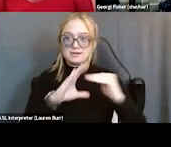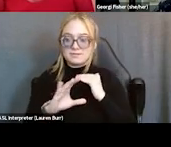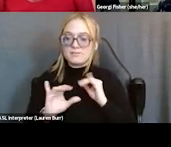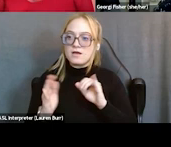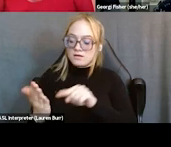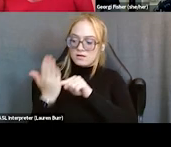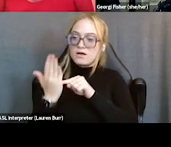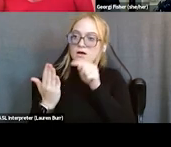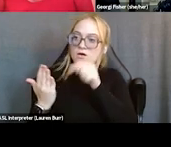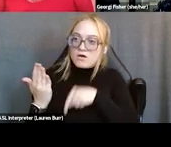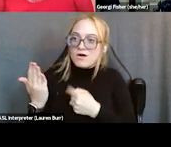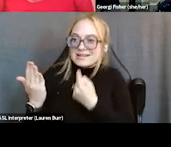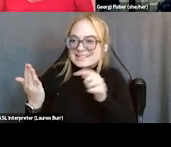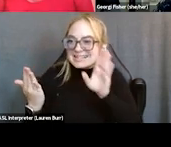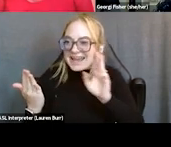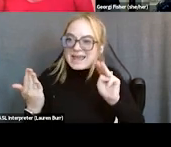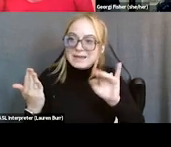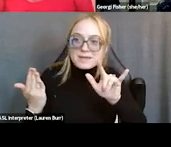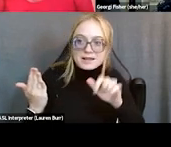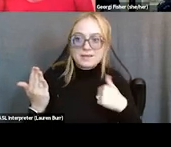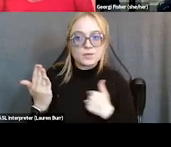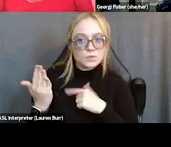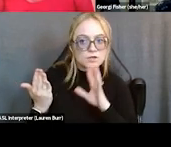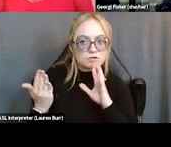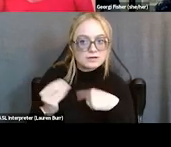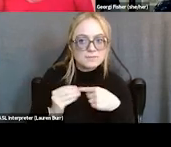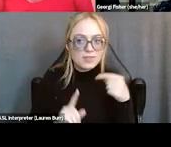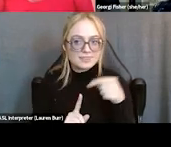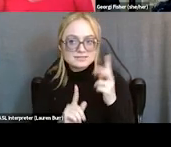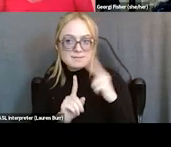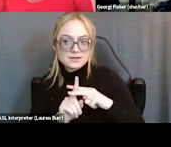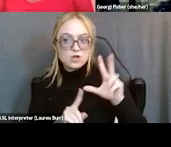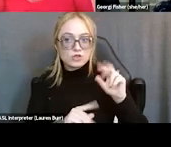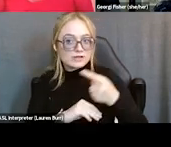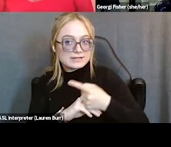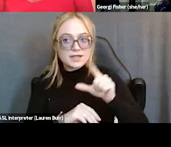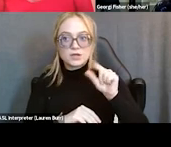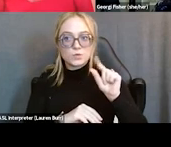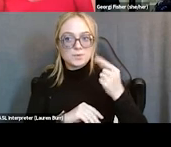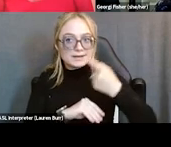Hey Millie, you know, we talked about this application 30 days ago or 20 days ago and it's not on my desk.